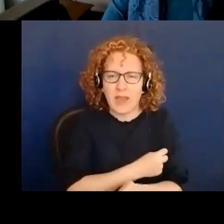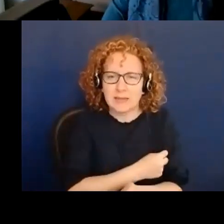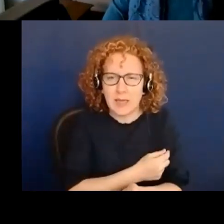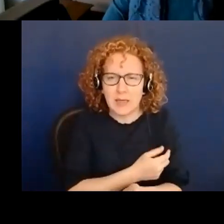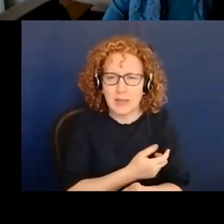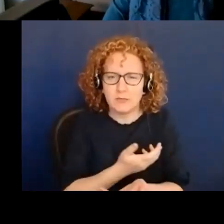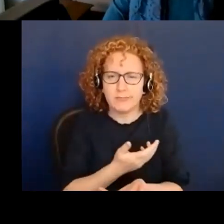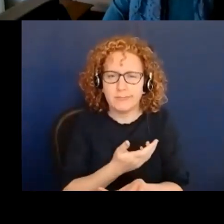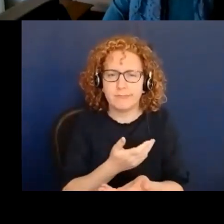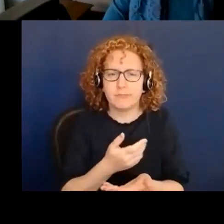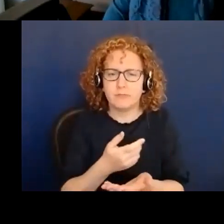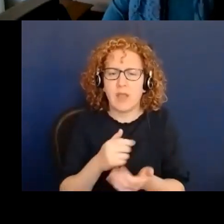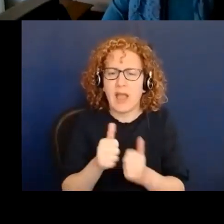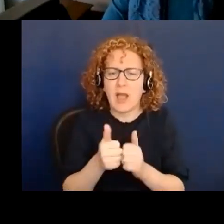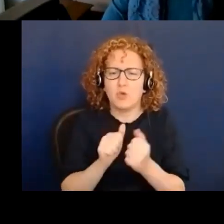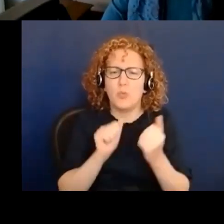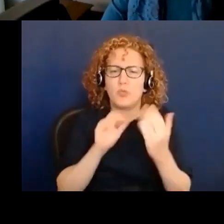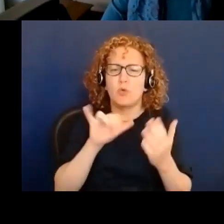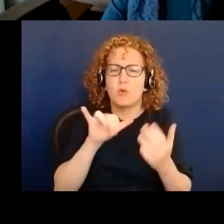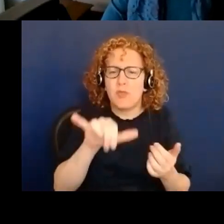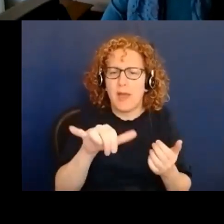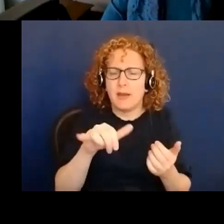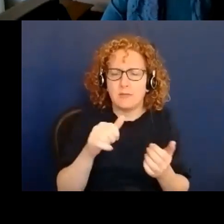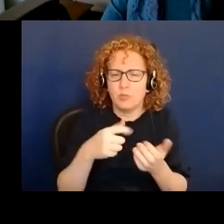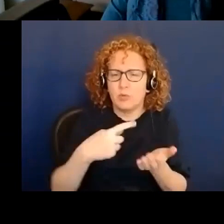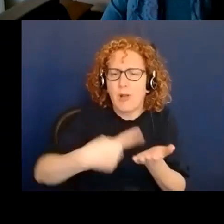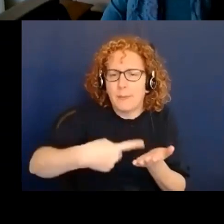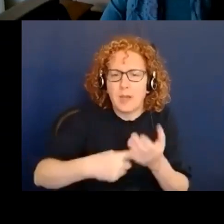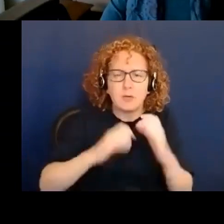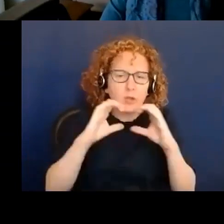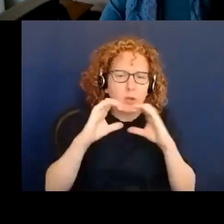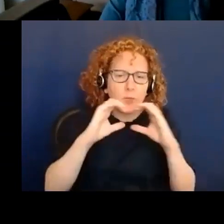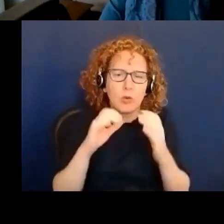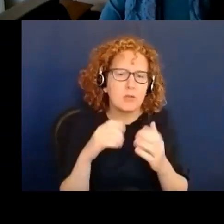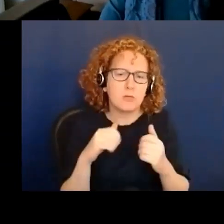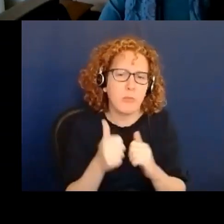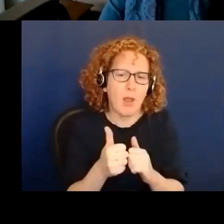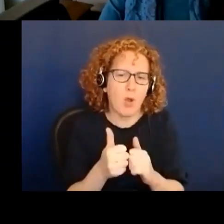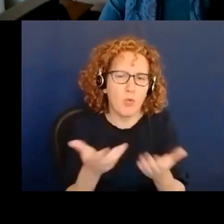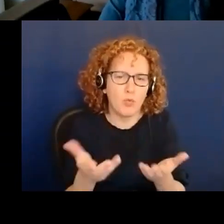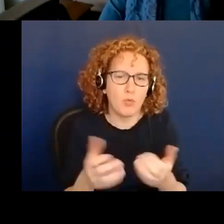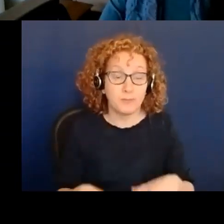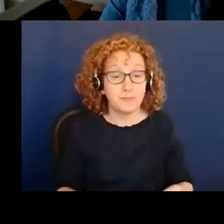of the conversations that you're having can you elaborate a little bit more sure um so for this we